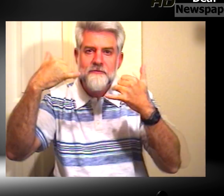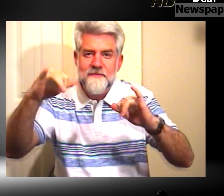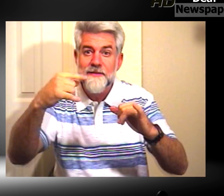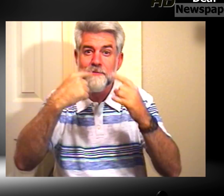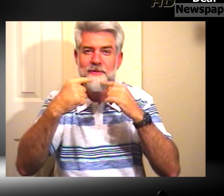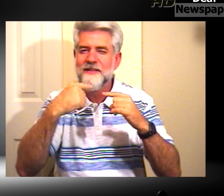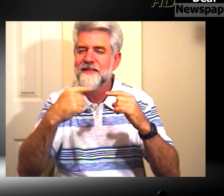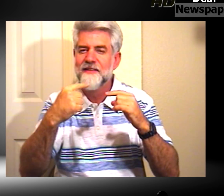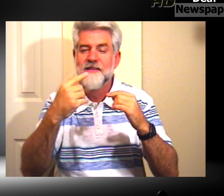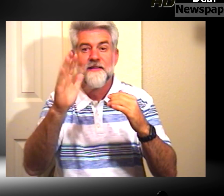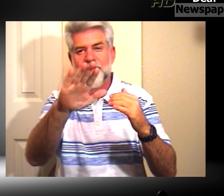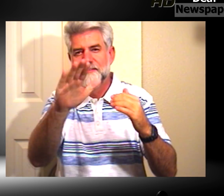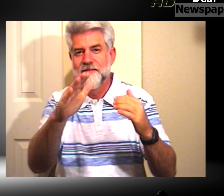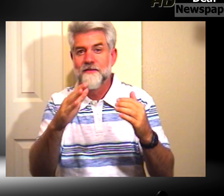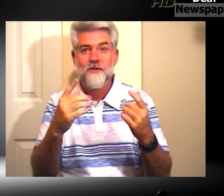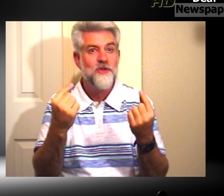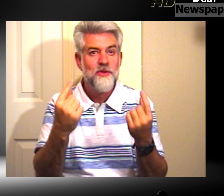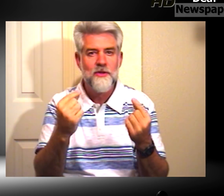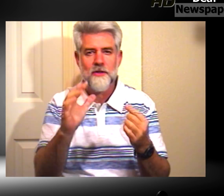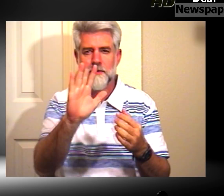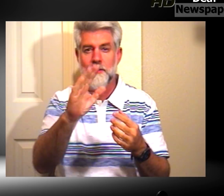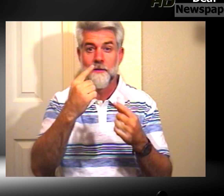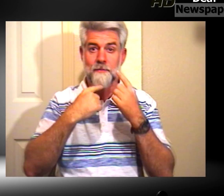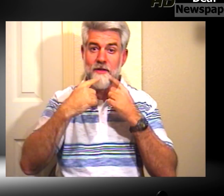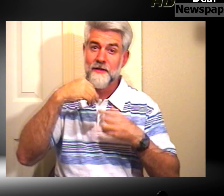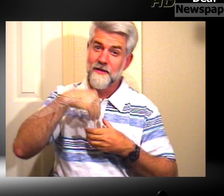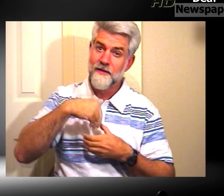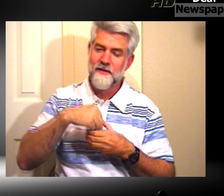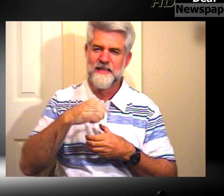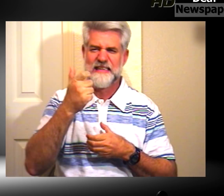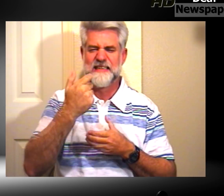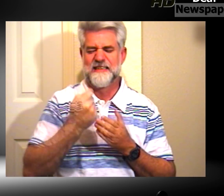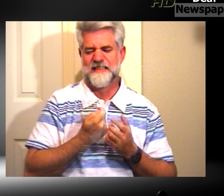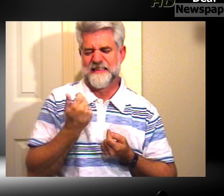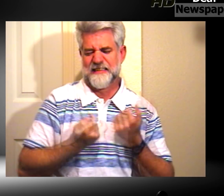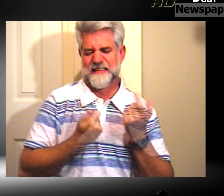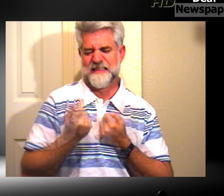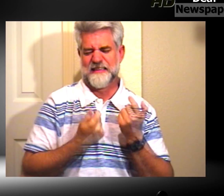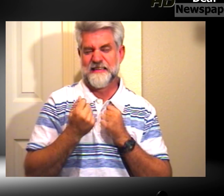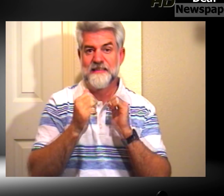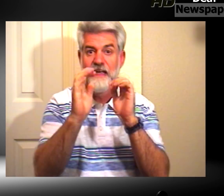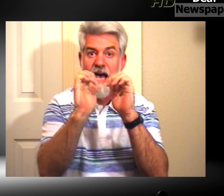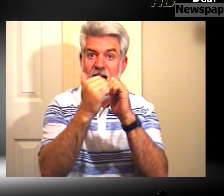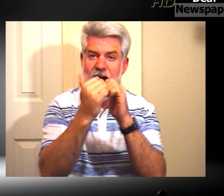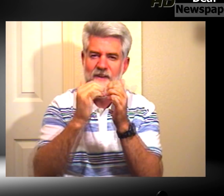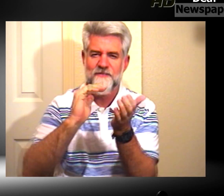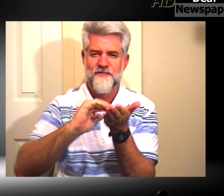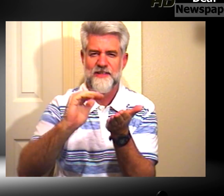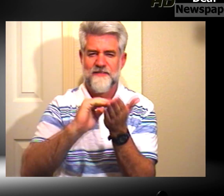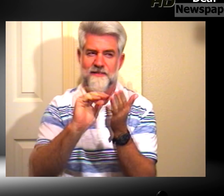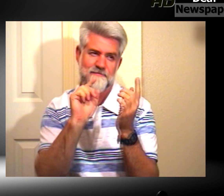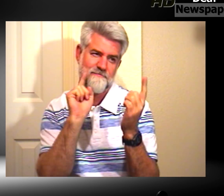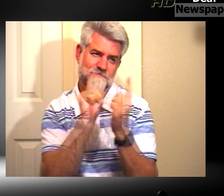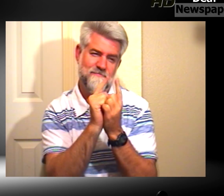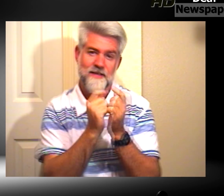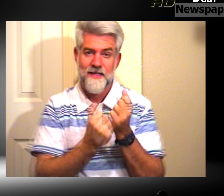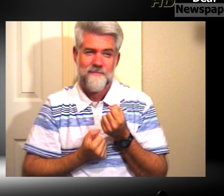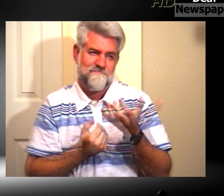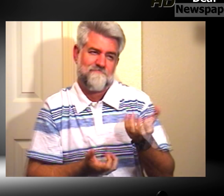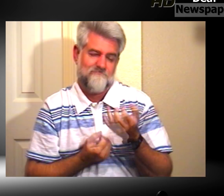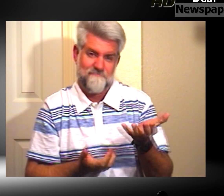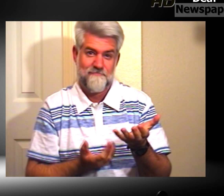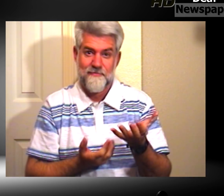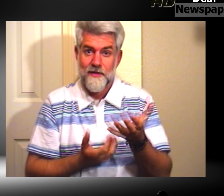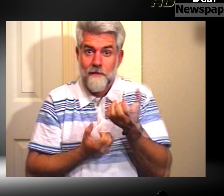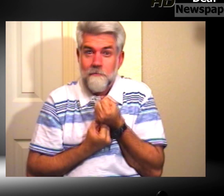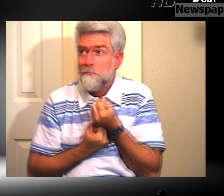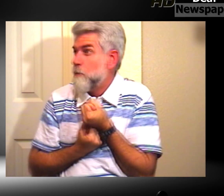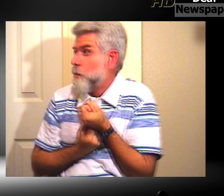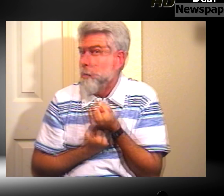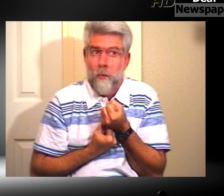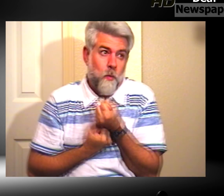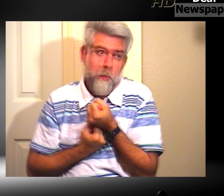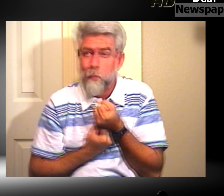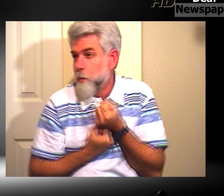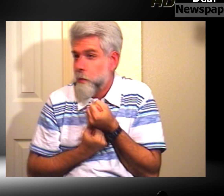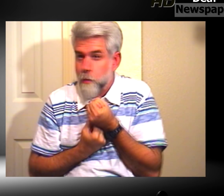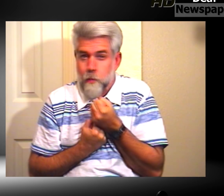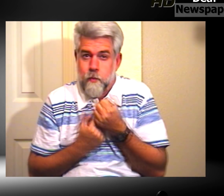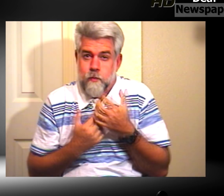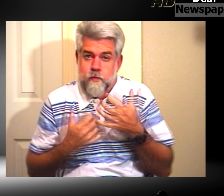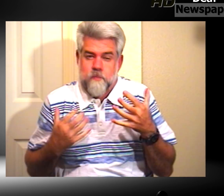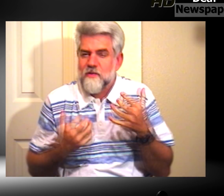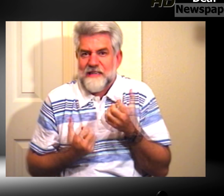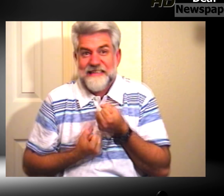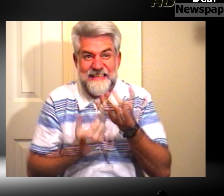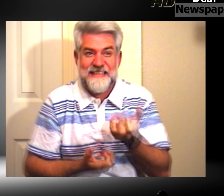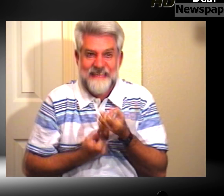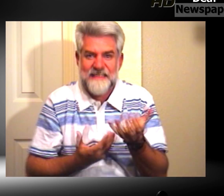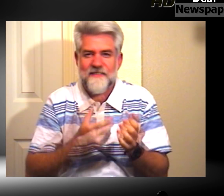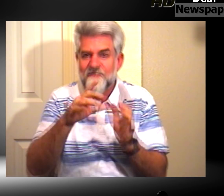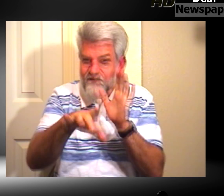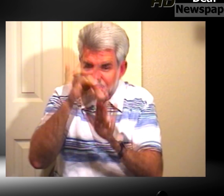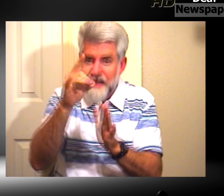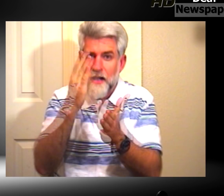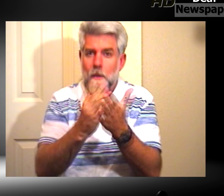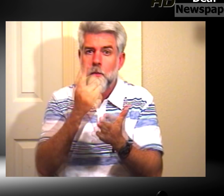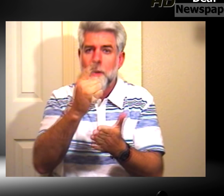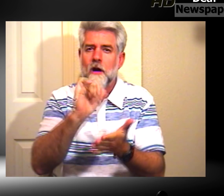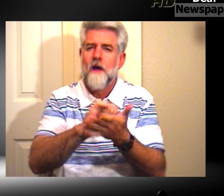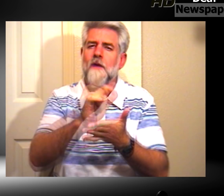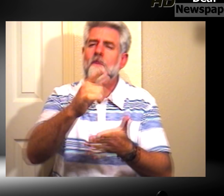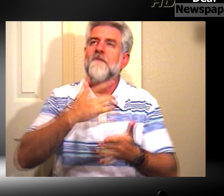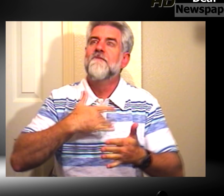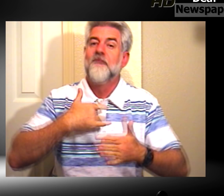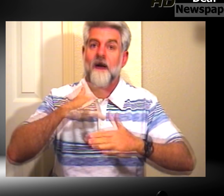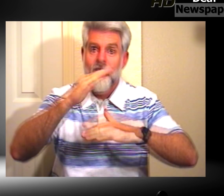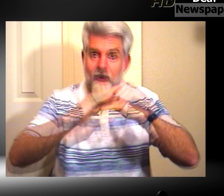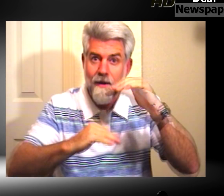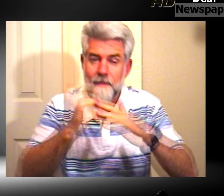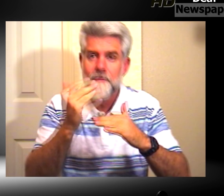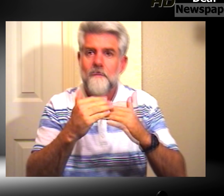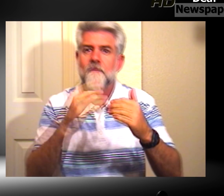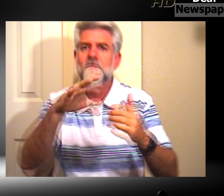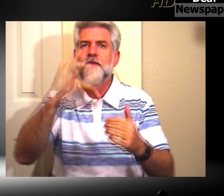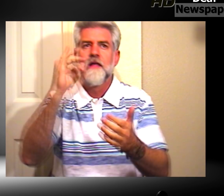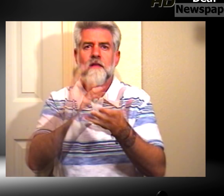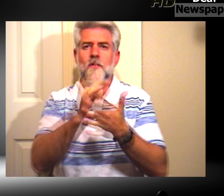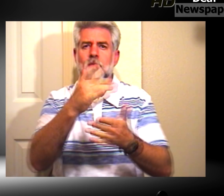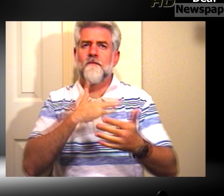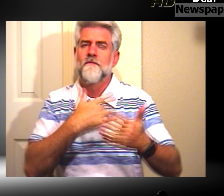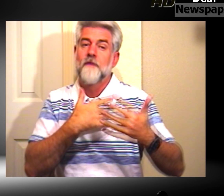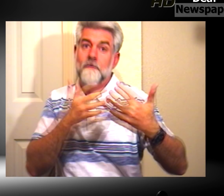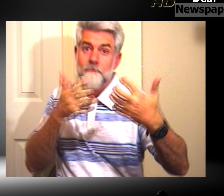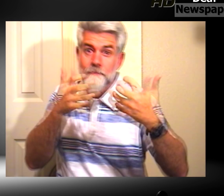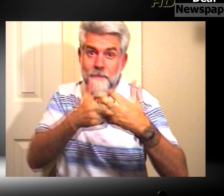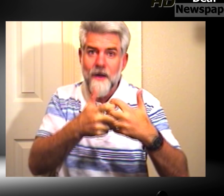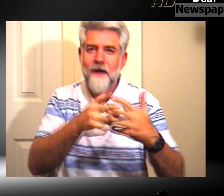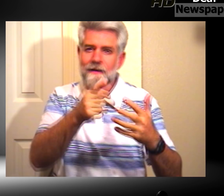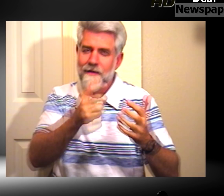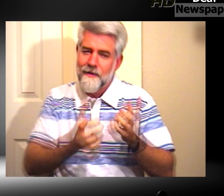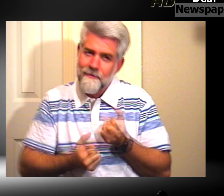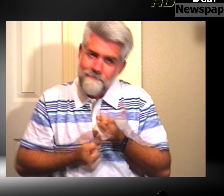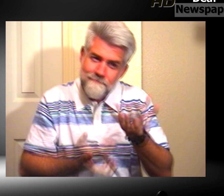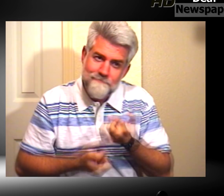Forgiveness is the best thing to do to avoid getting angry with a red face and don't try to hide it, express it to someone you're comfortable with.